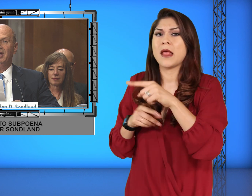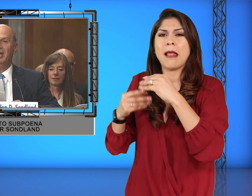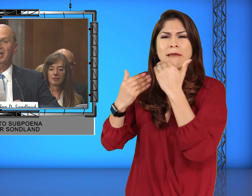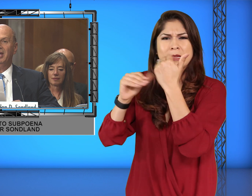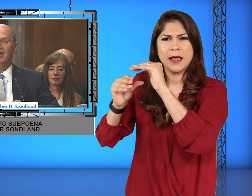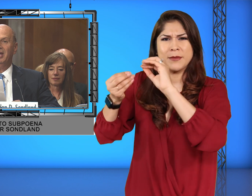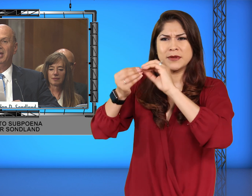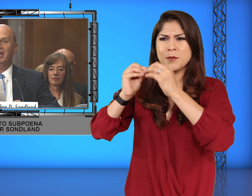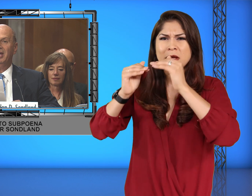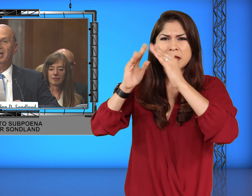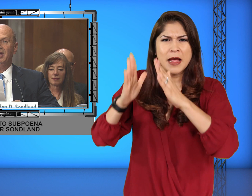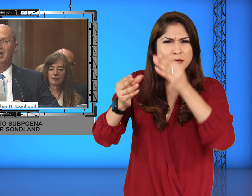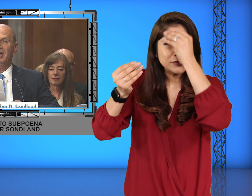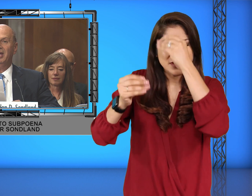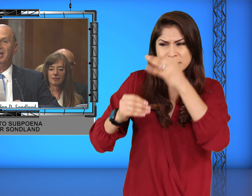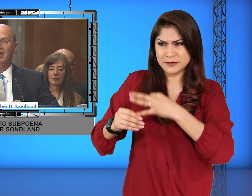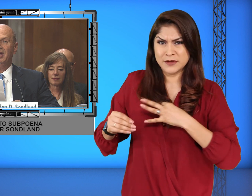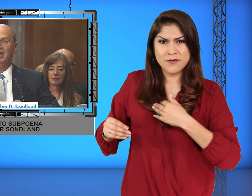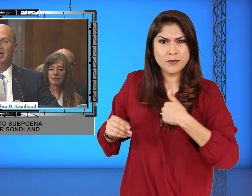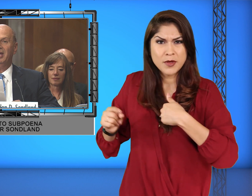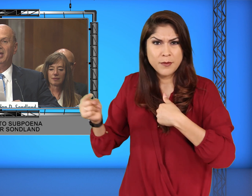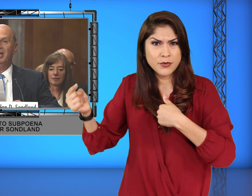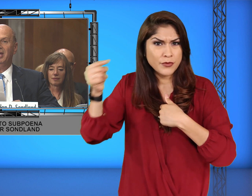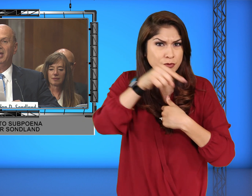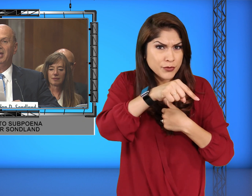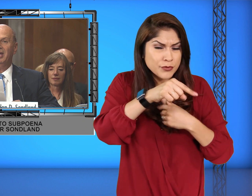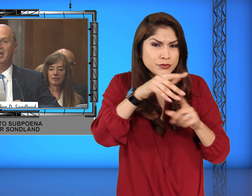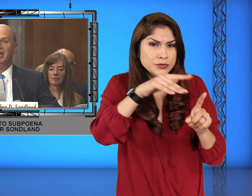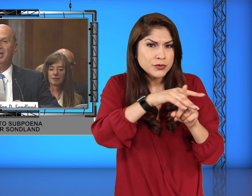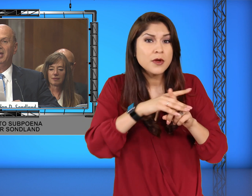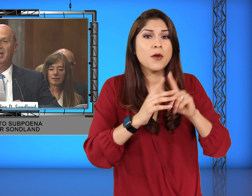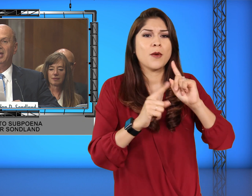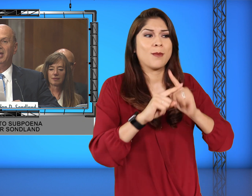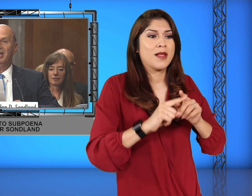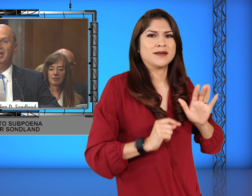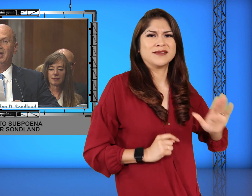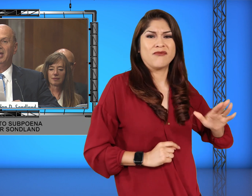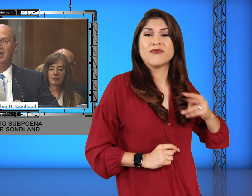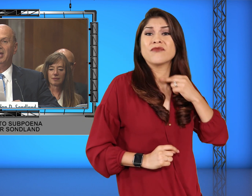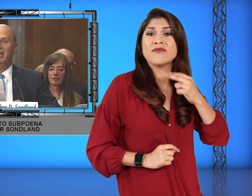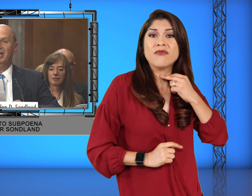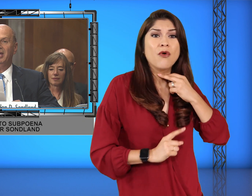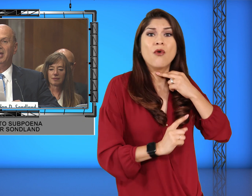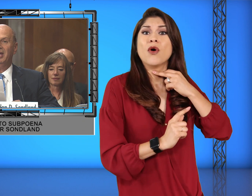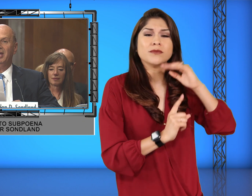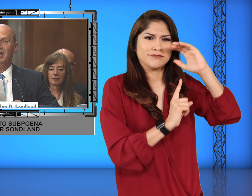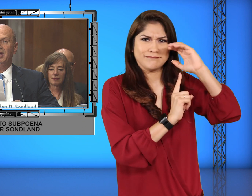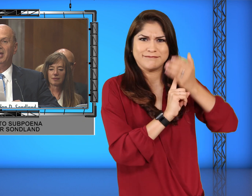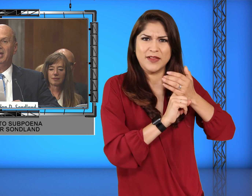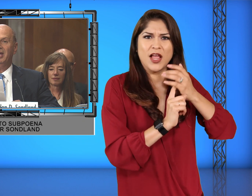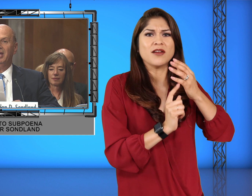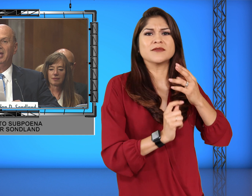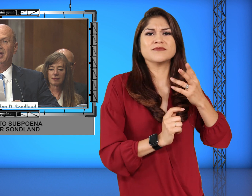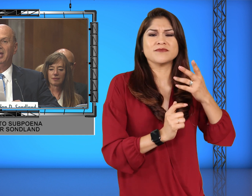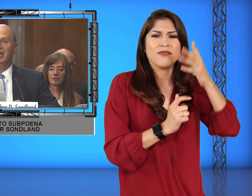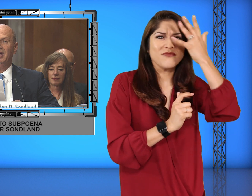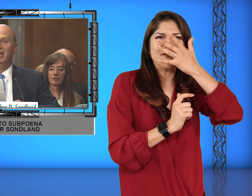location, limiting House Intelligence staff and members who would be present and disguising